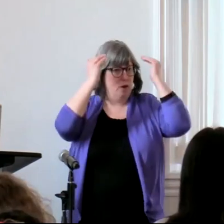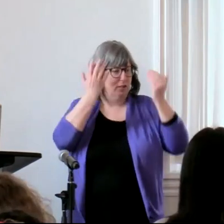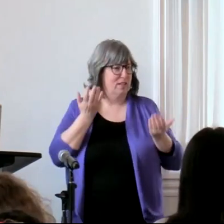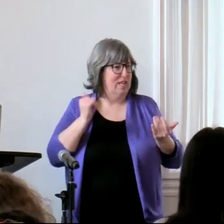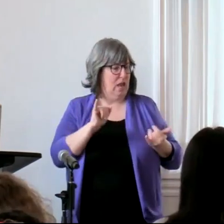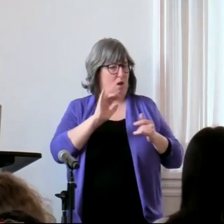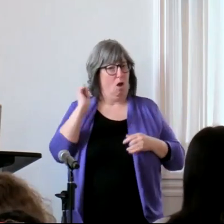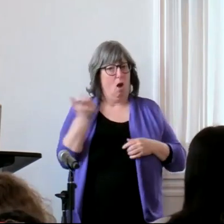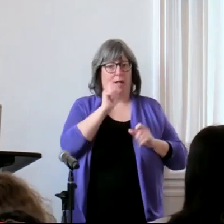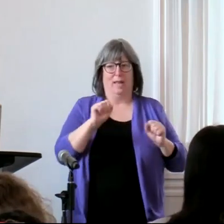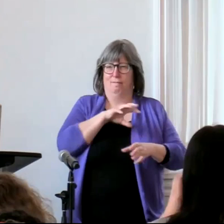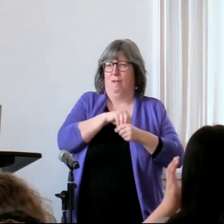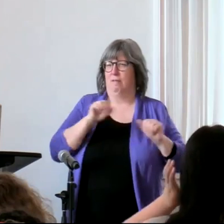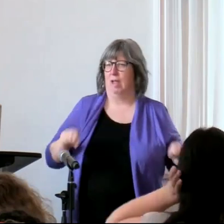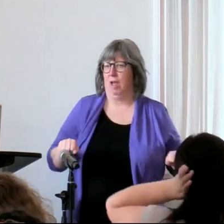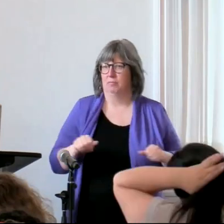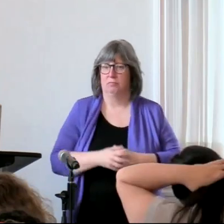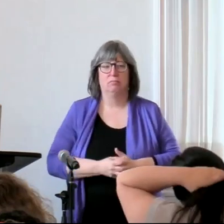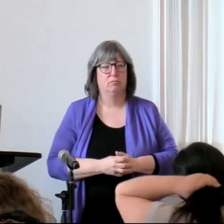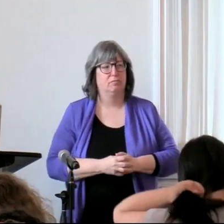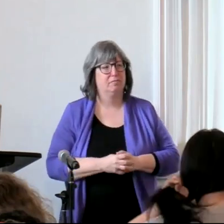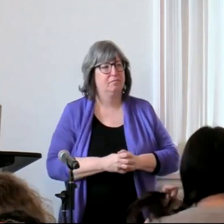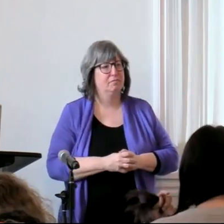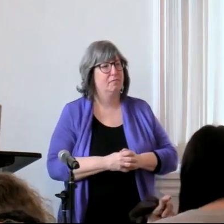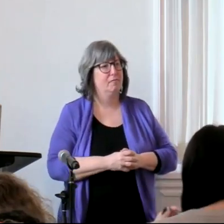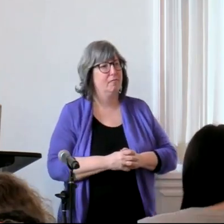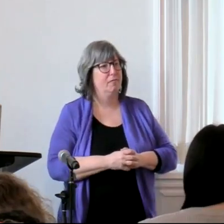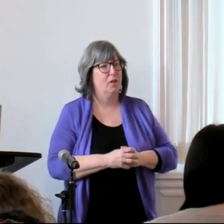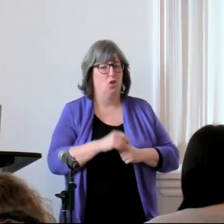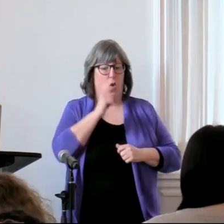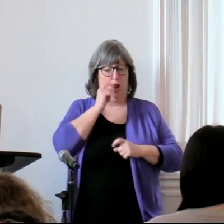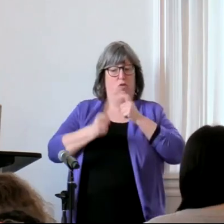that everyone can contribute to And speaking of contributions,